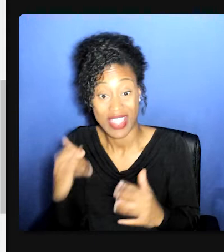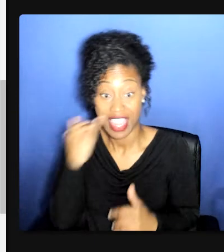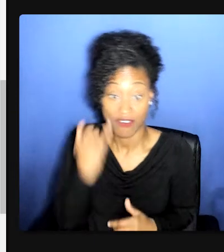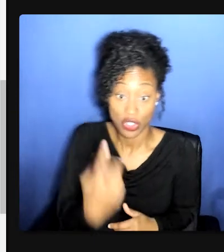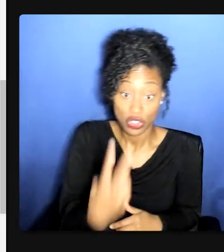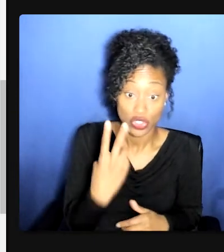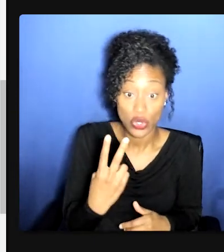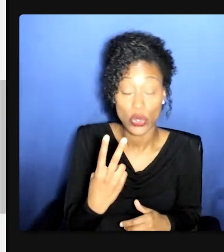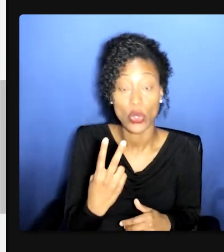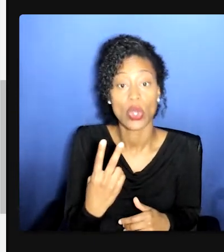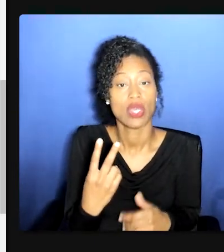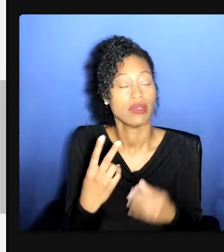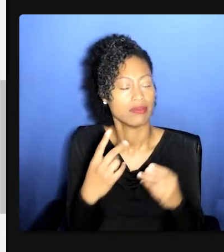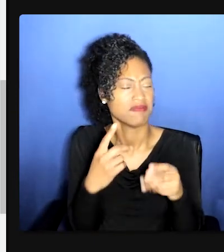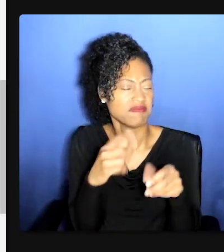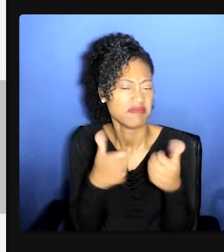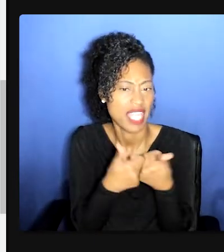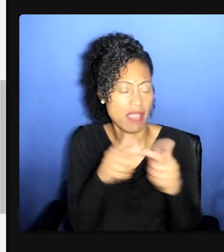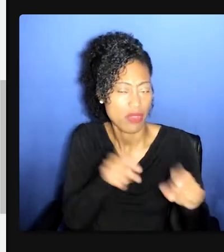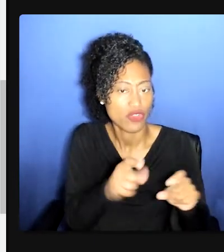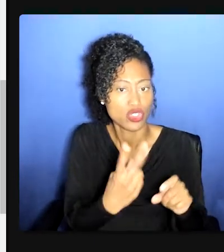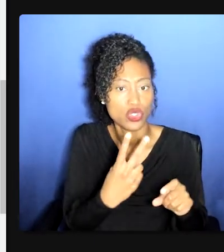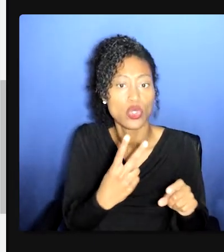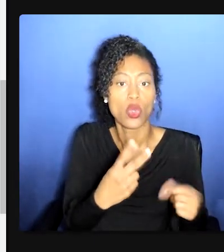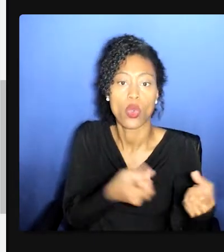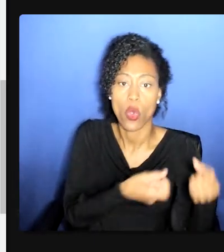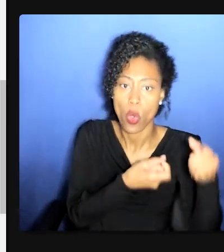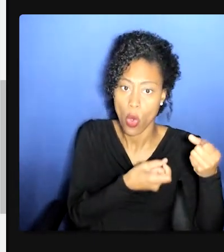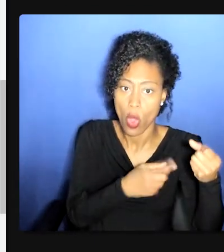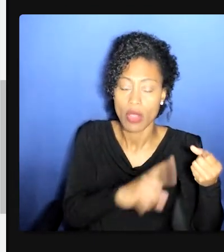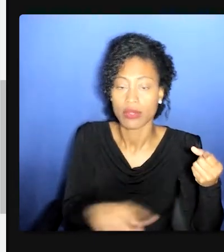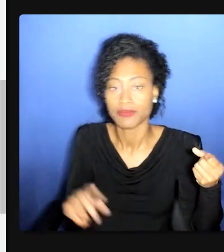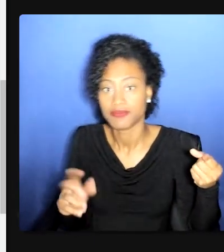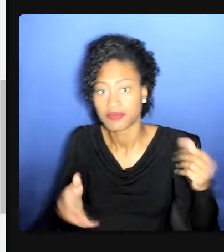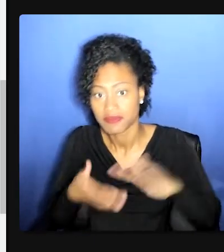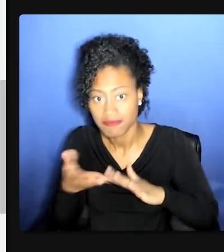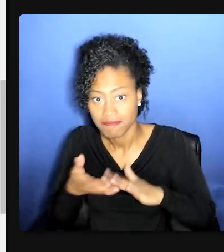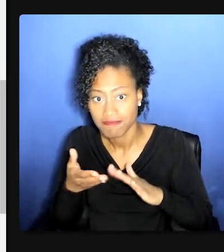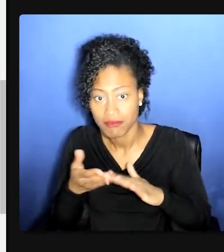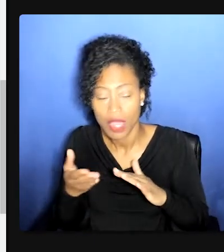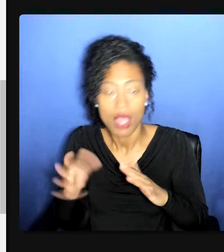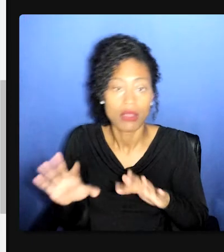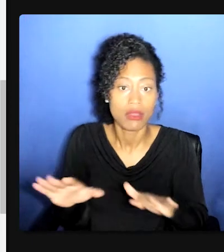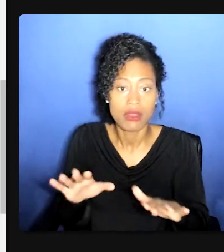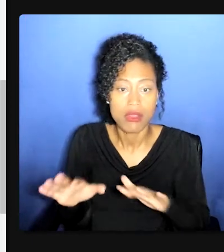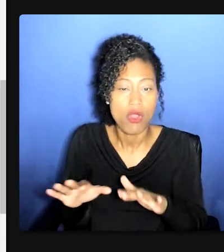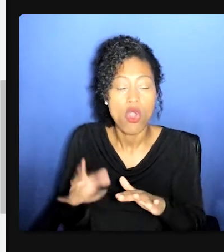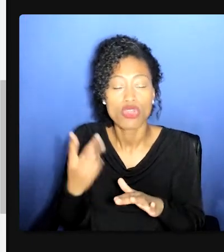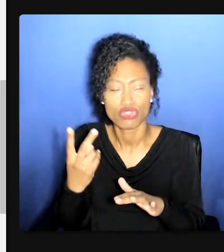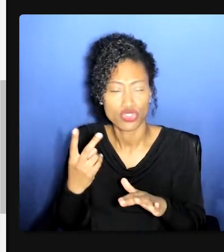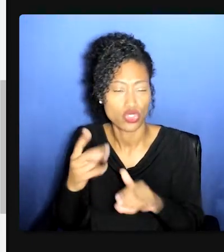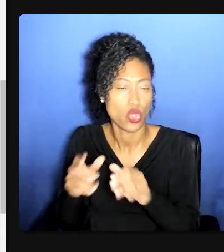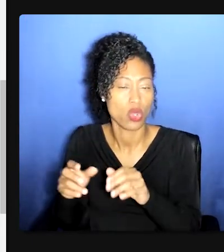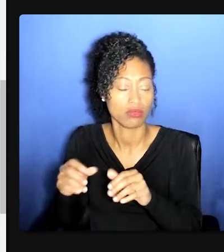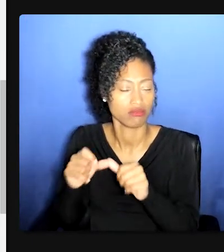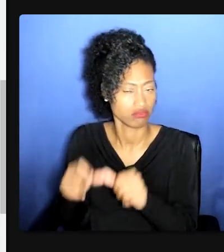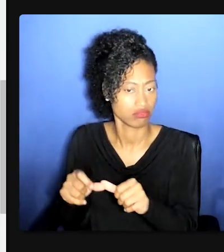MPS will maintain at least two standby servers but will not exceed the maximum number of servers